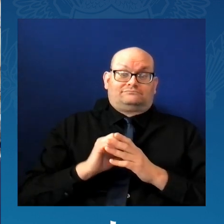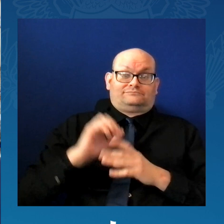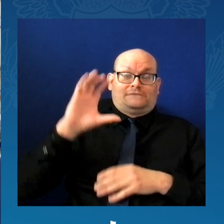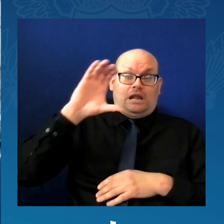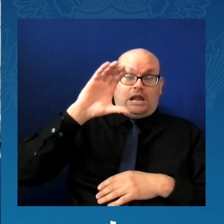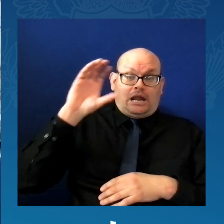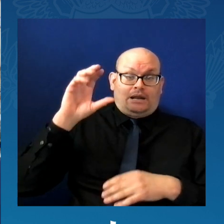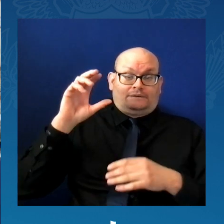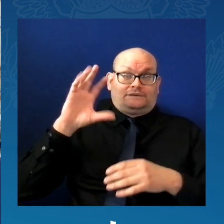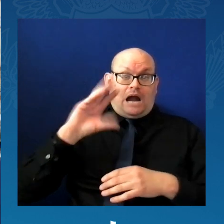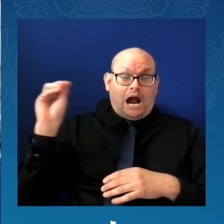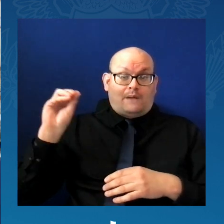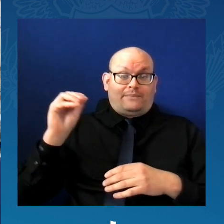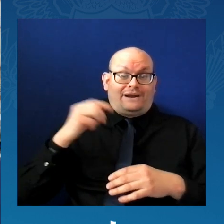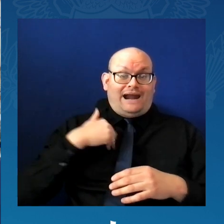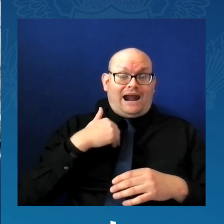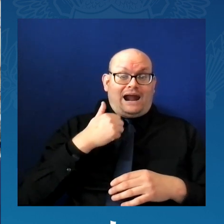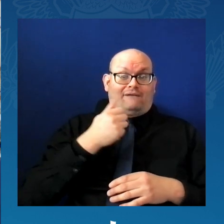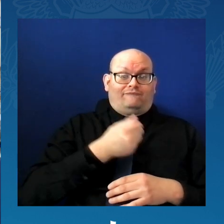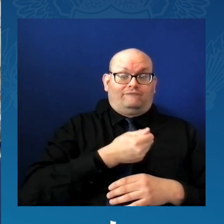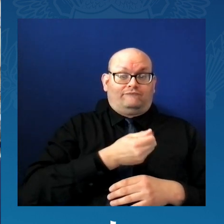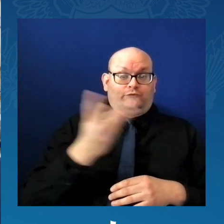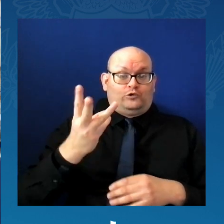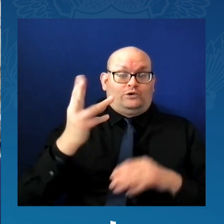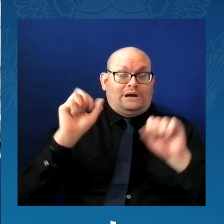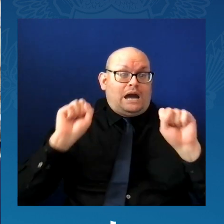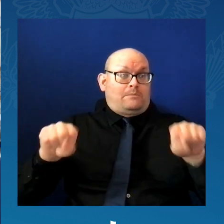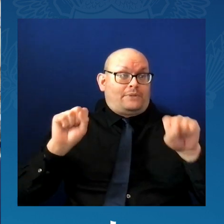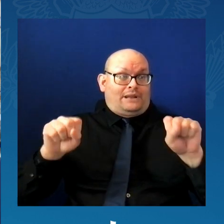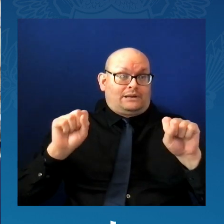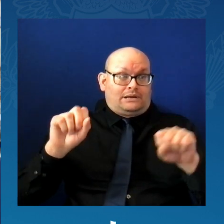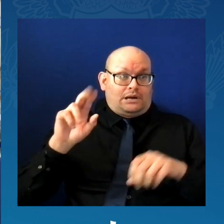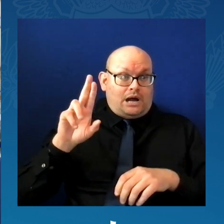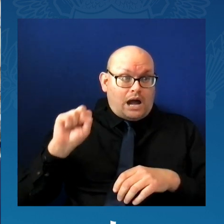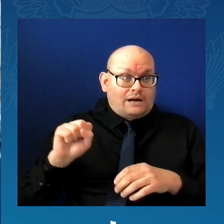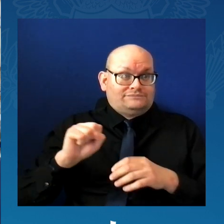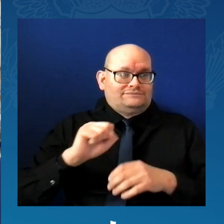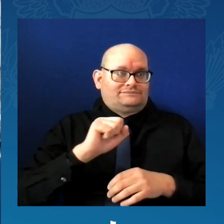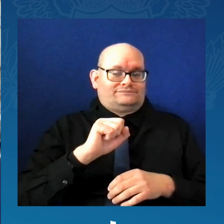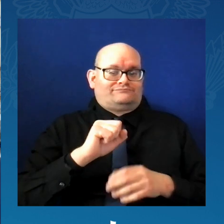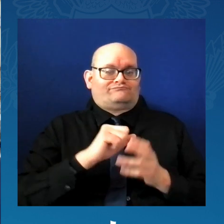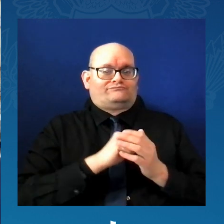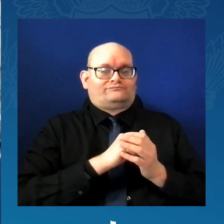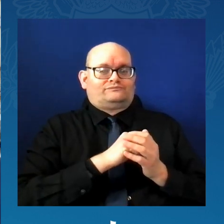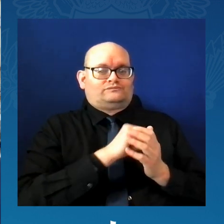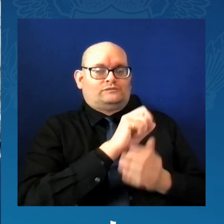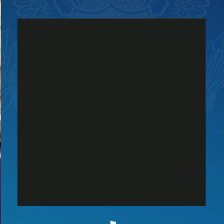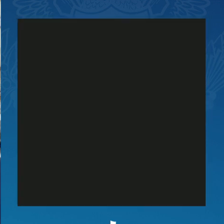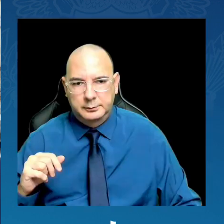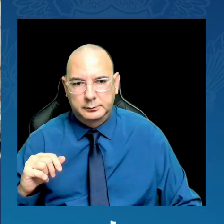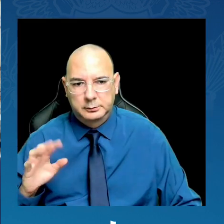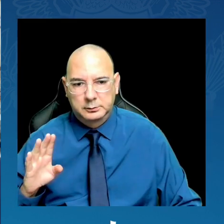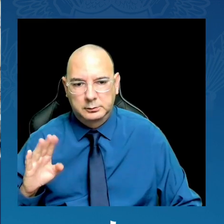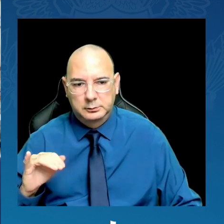Madam Secretary, my president, the intelligence community is committed to working on these fundamental building blocks with the rest of the U.S. government.